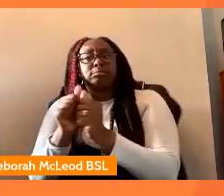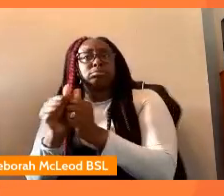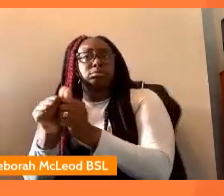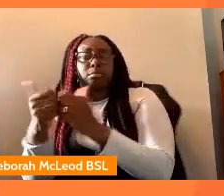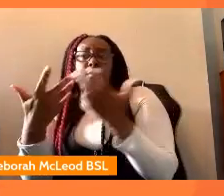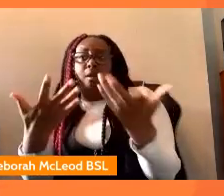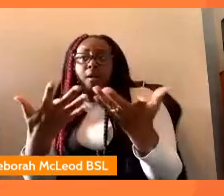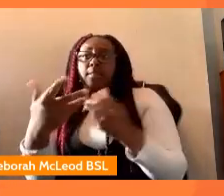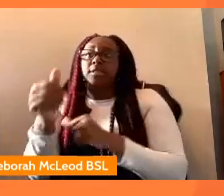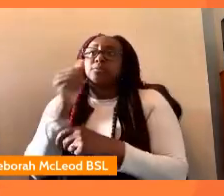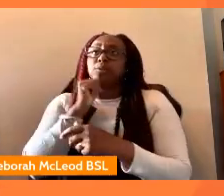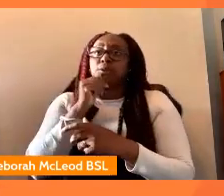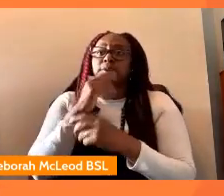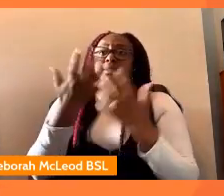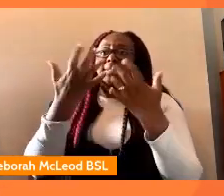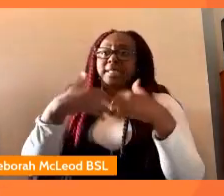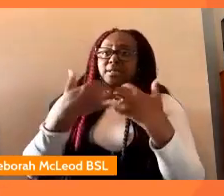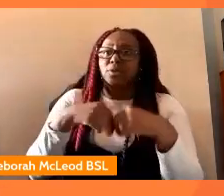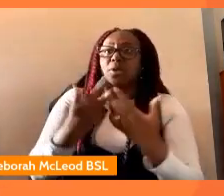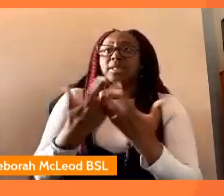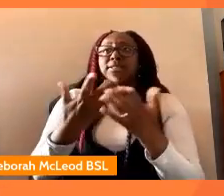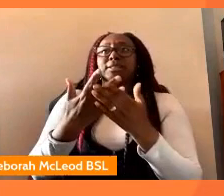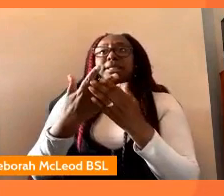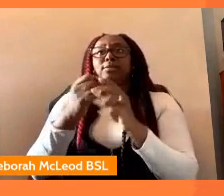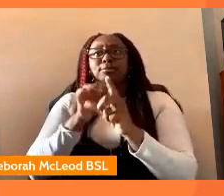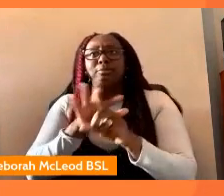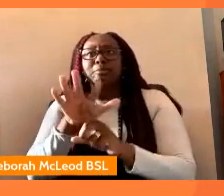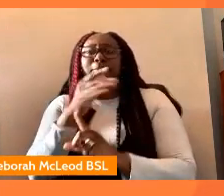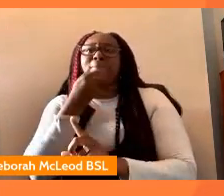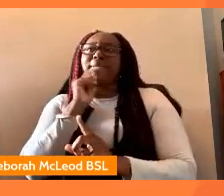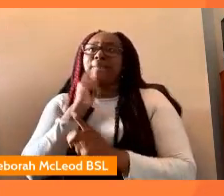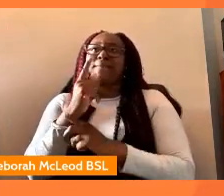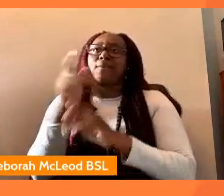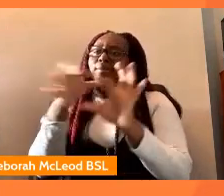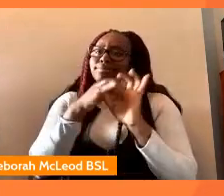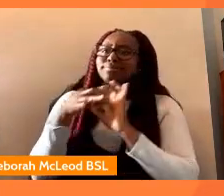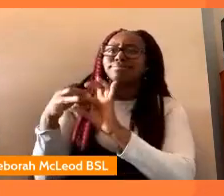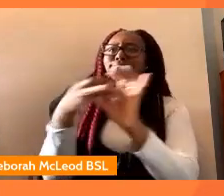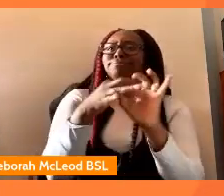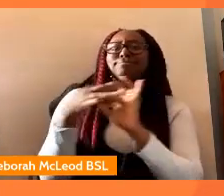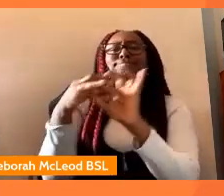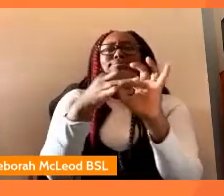About using technology to inspire people, to connect with people and while